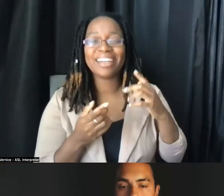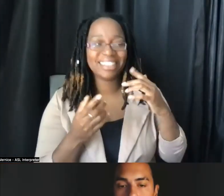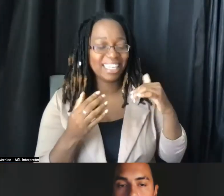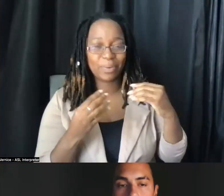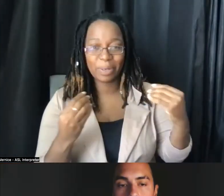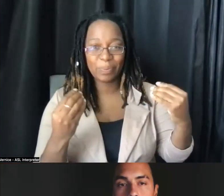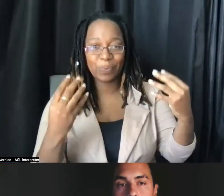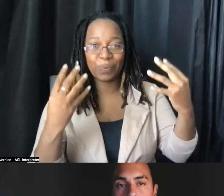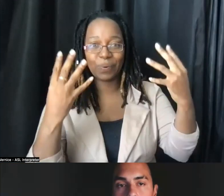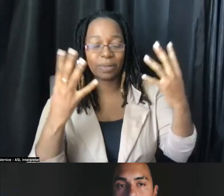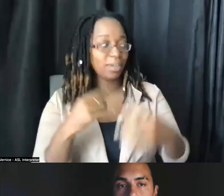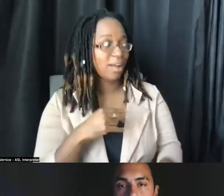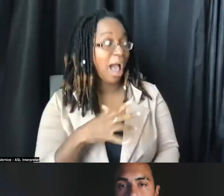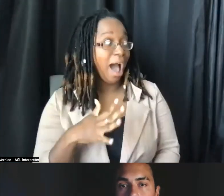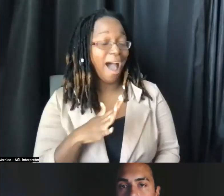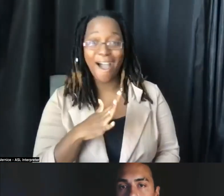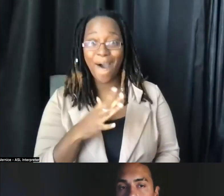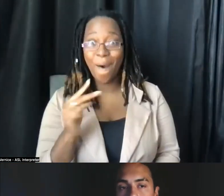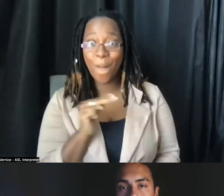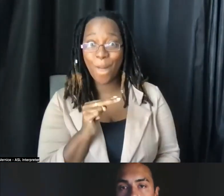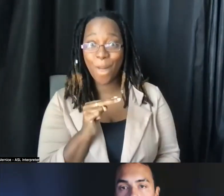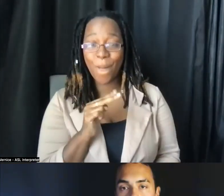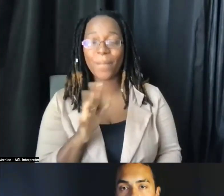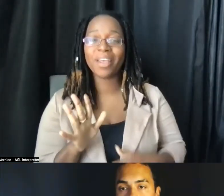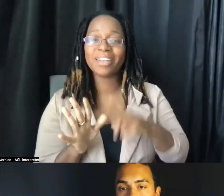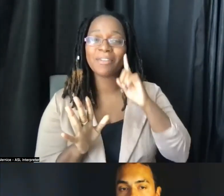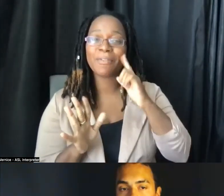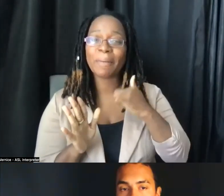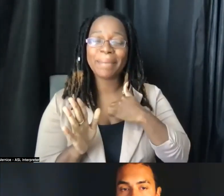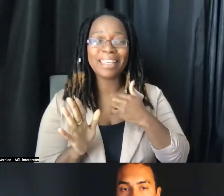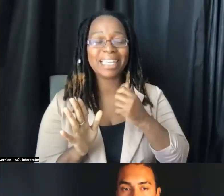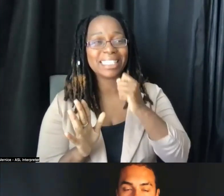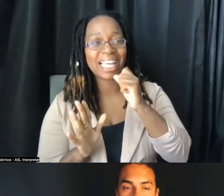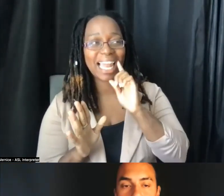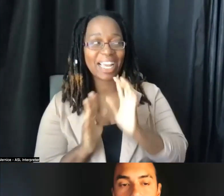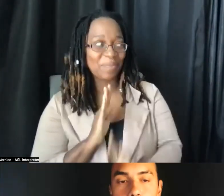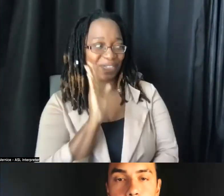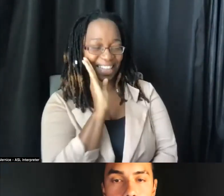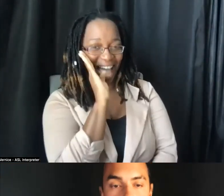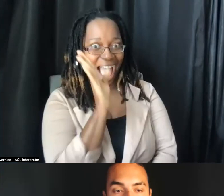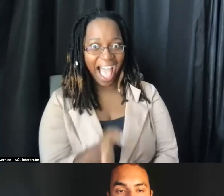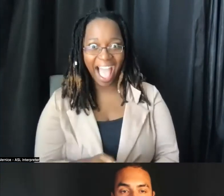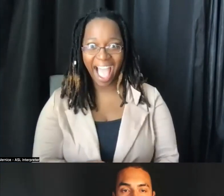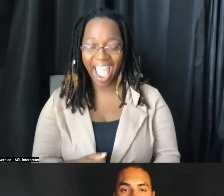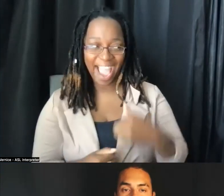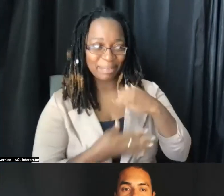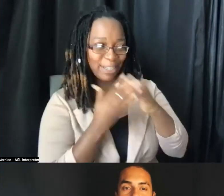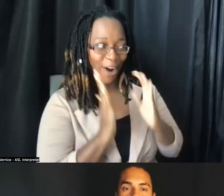Ron (unknown name) who are was a huge fan of until I didn't even notice until the lights came up!